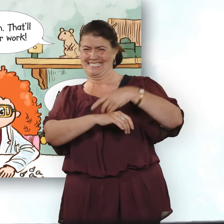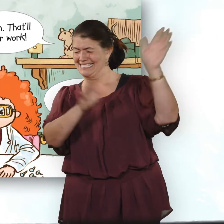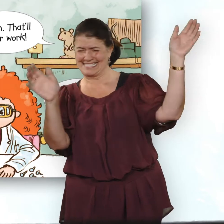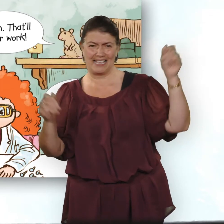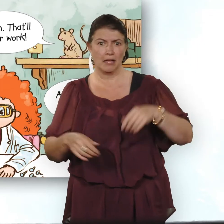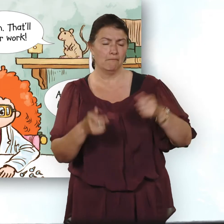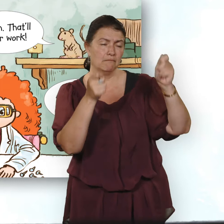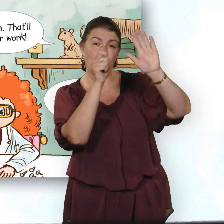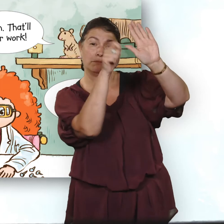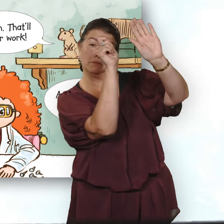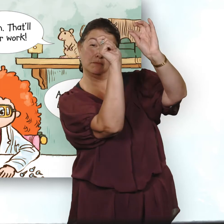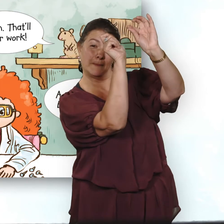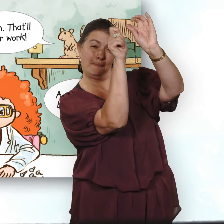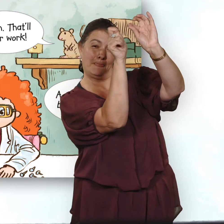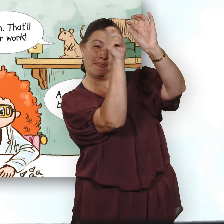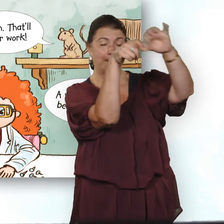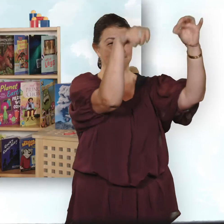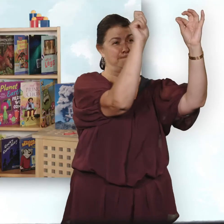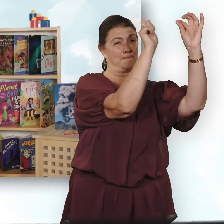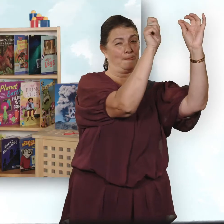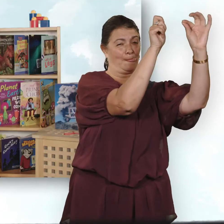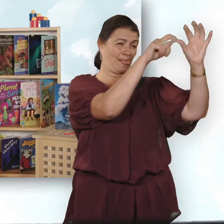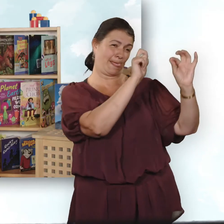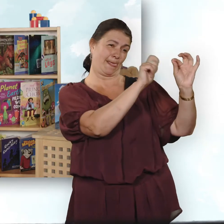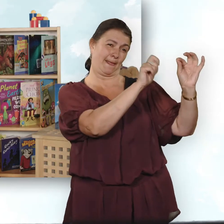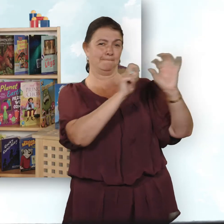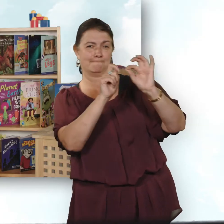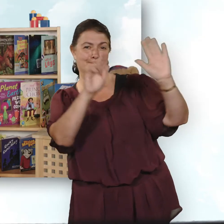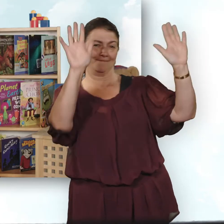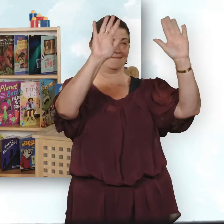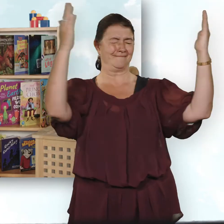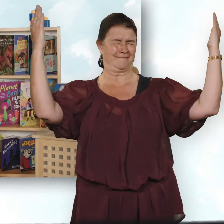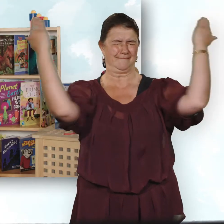They nailed the wooden window in place … … and the shed went totally dark.